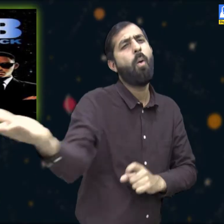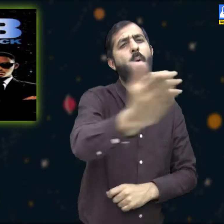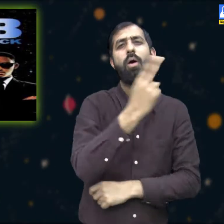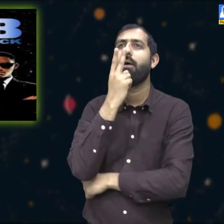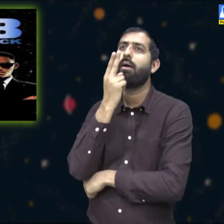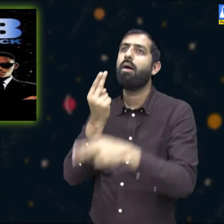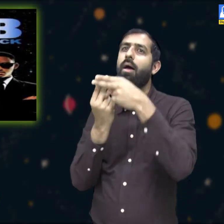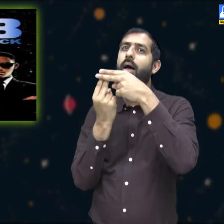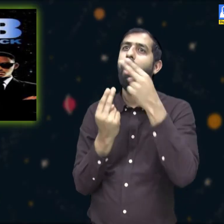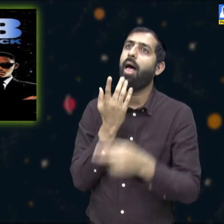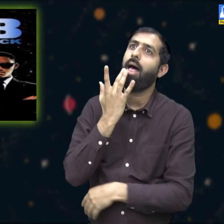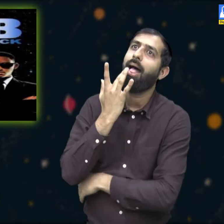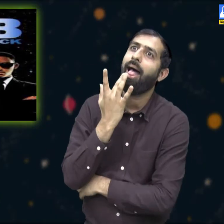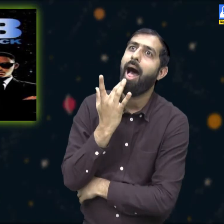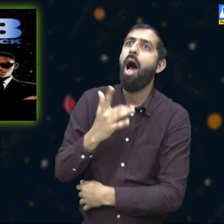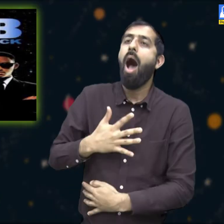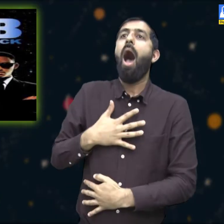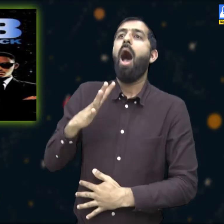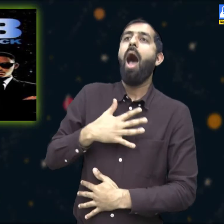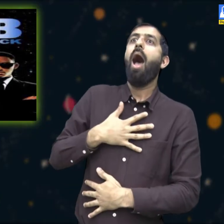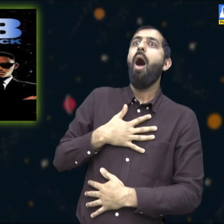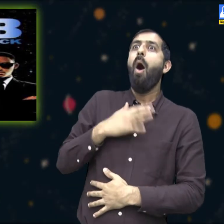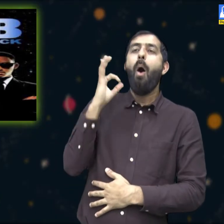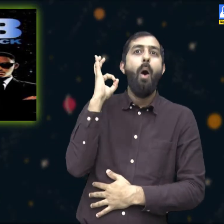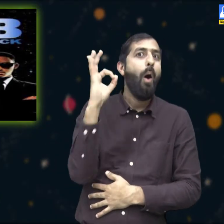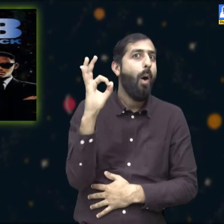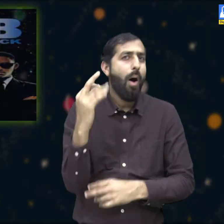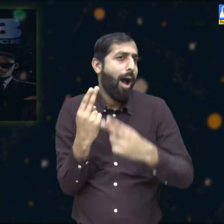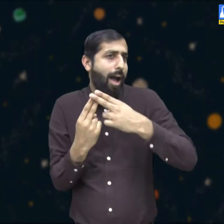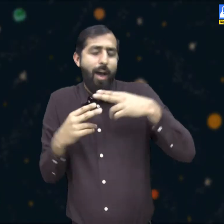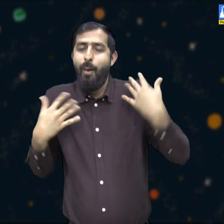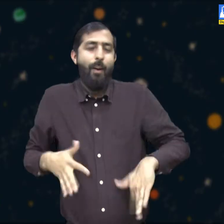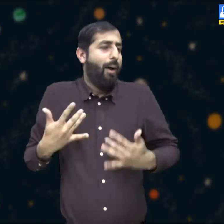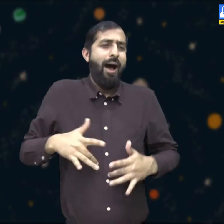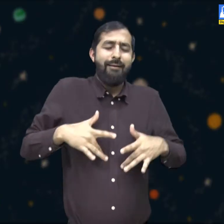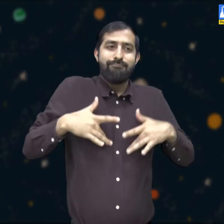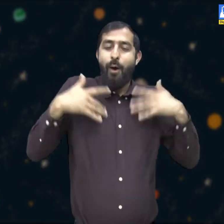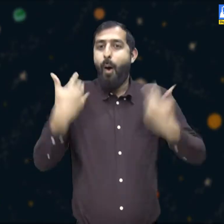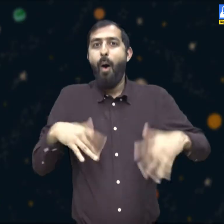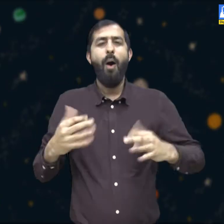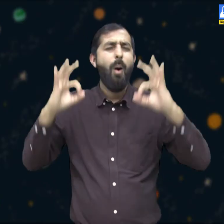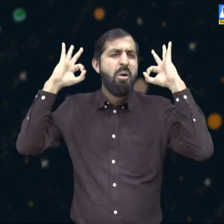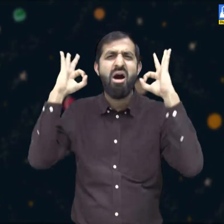So these are the movies which are entertaining and exciting to watch.